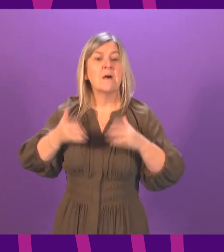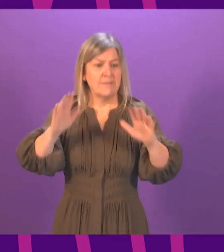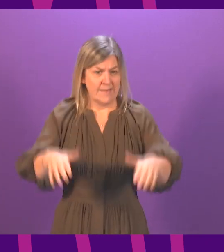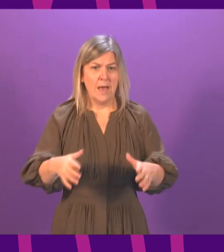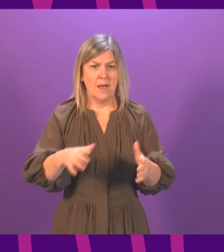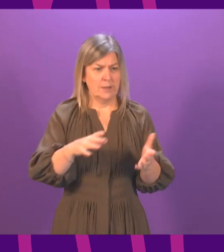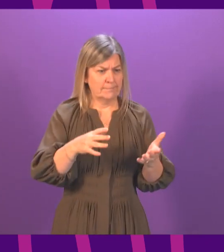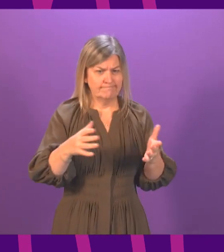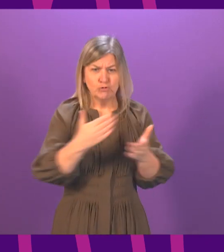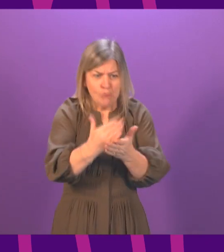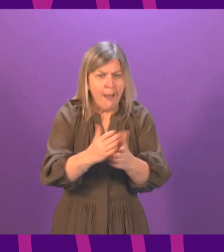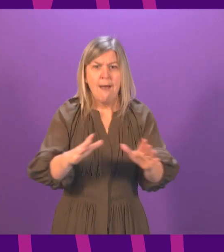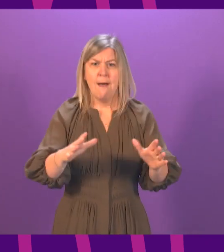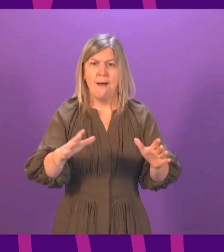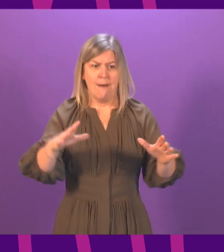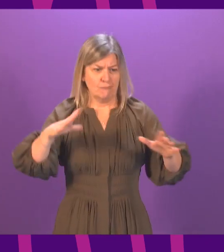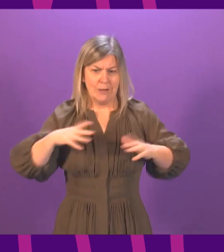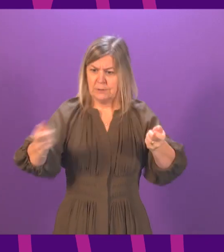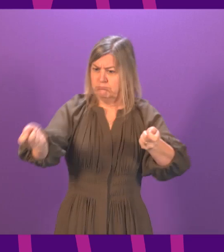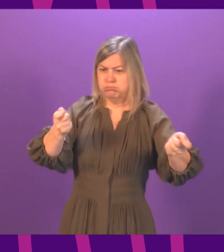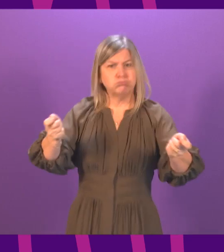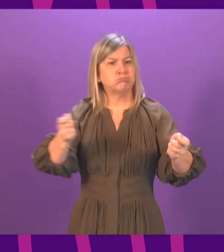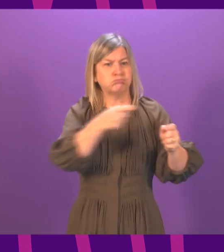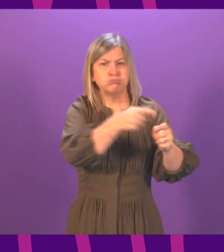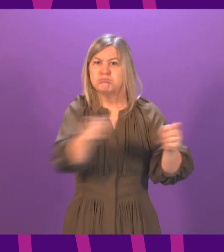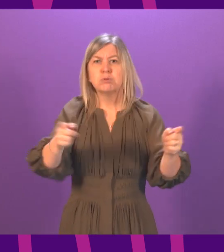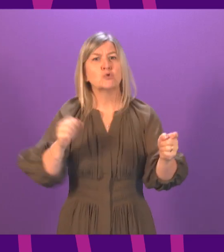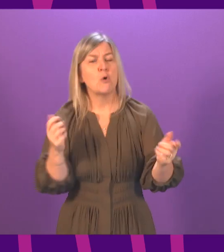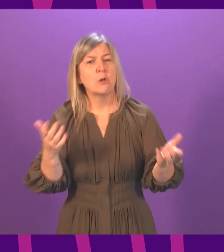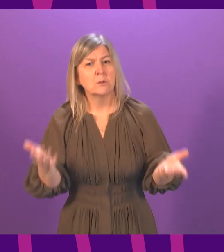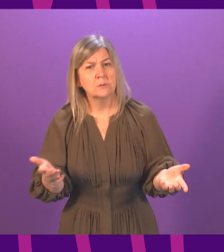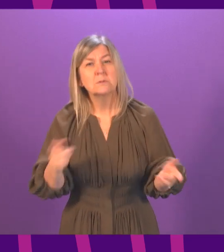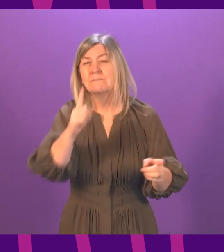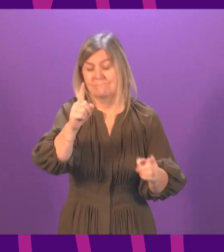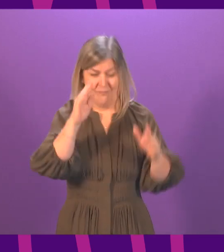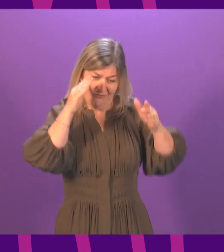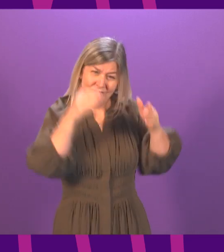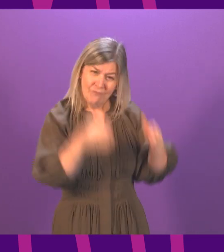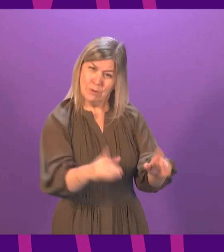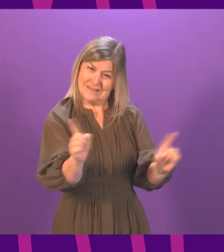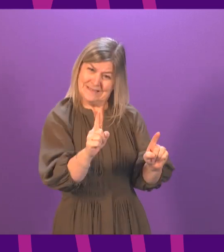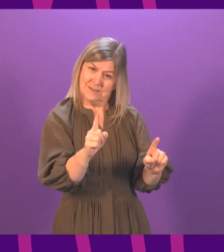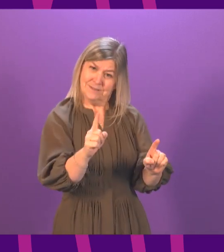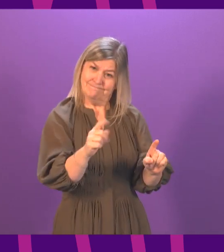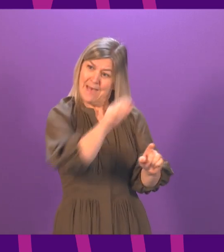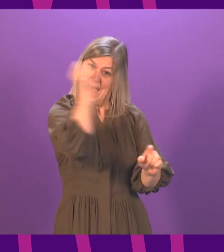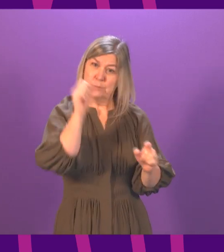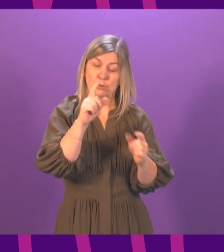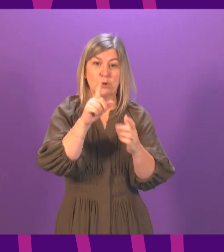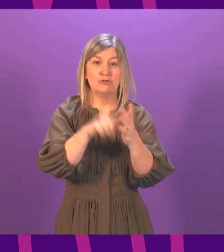the targets, while focusing first on those whom the experts say are most vulnerable to getting